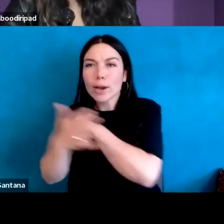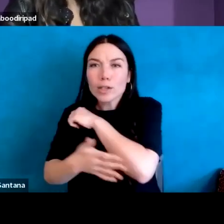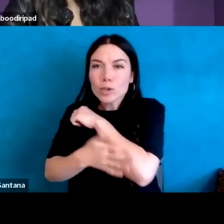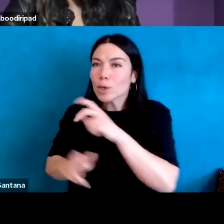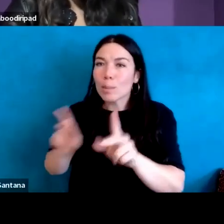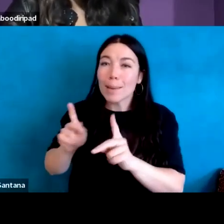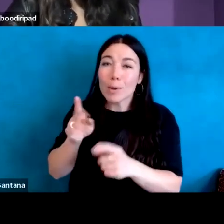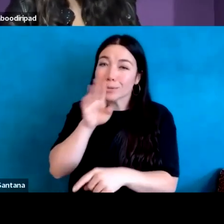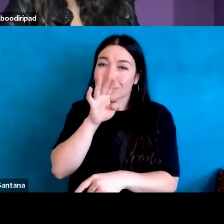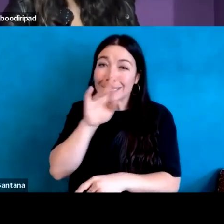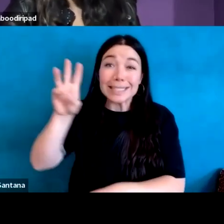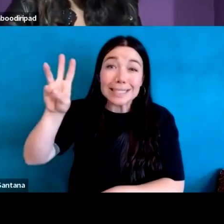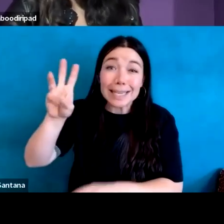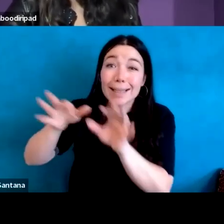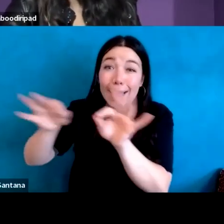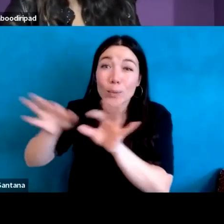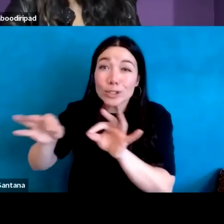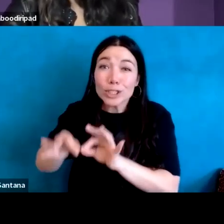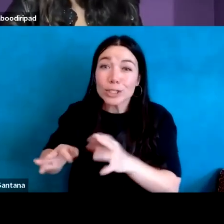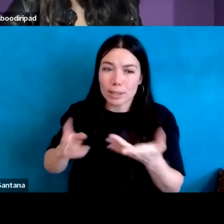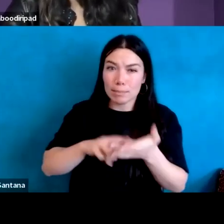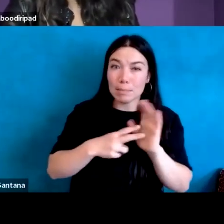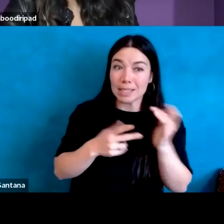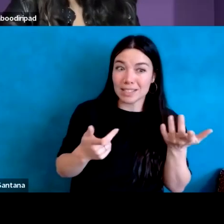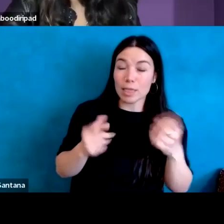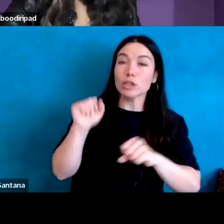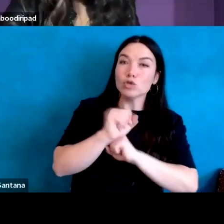So it just really is the case that,